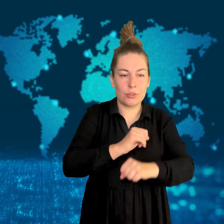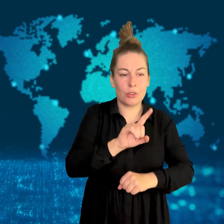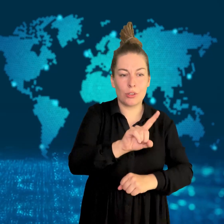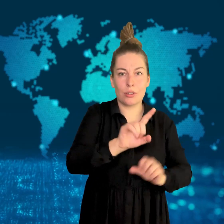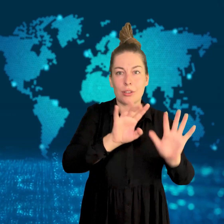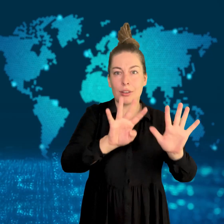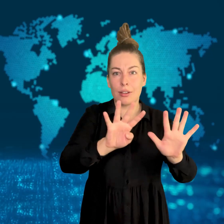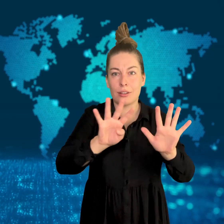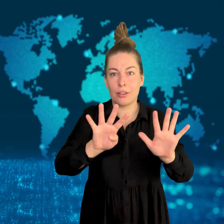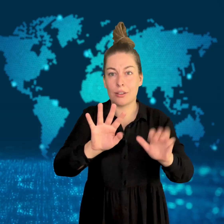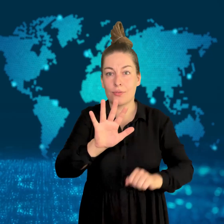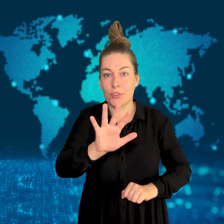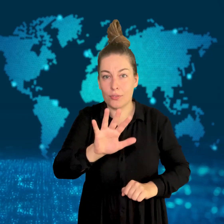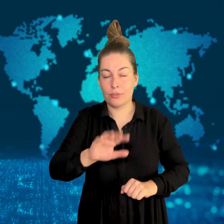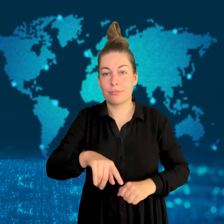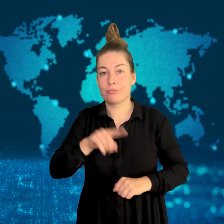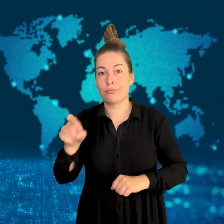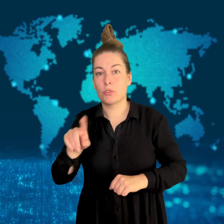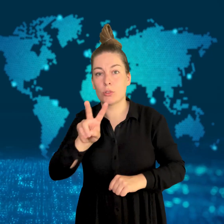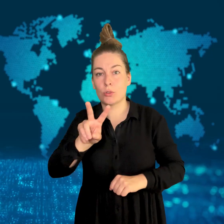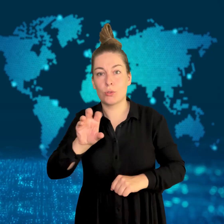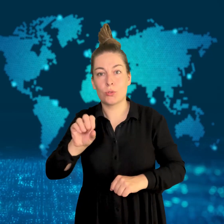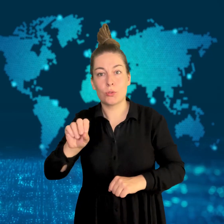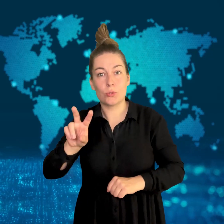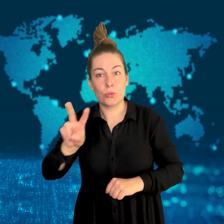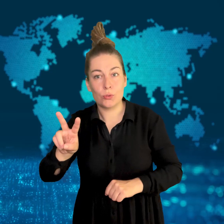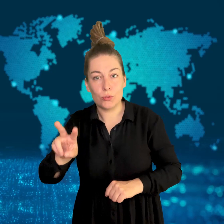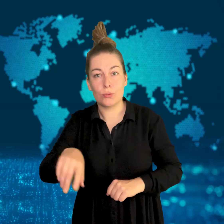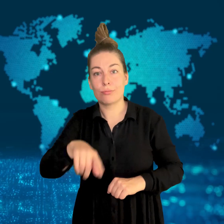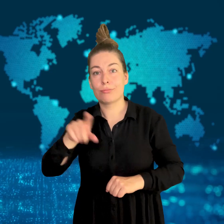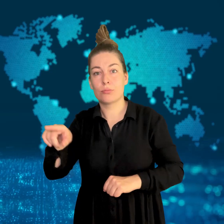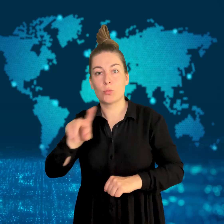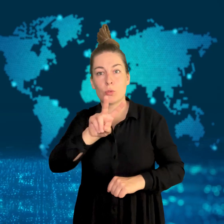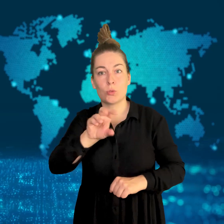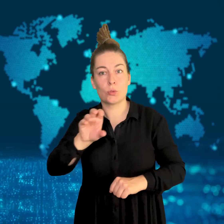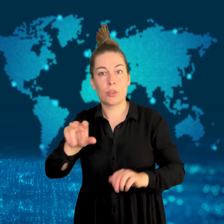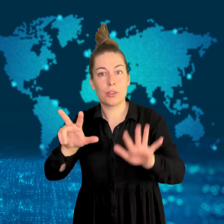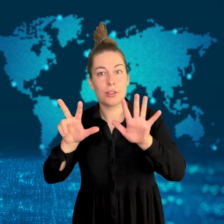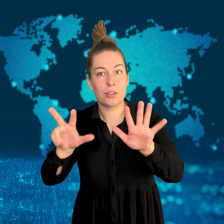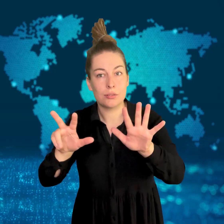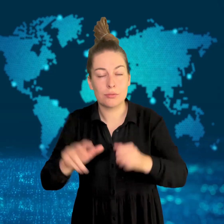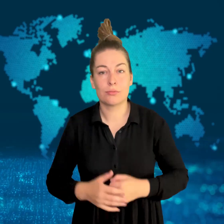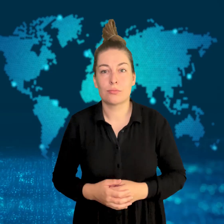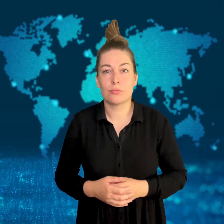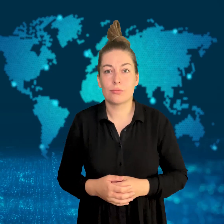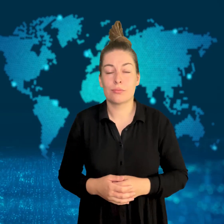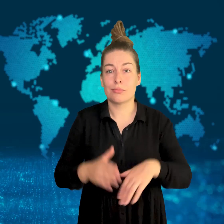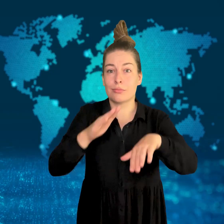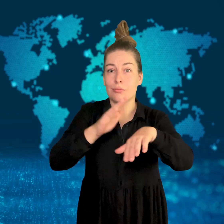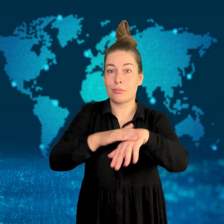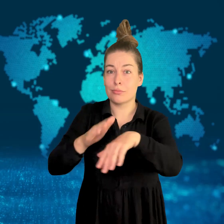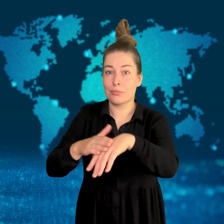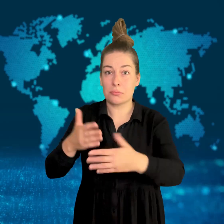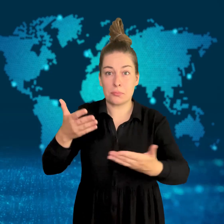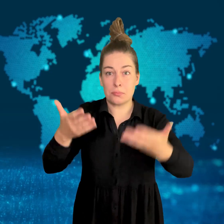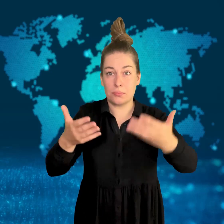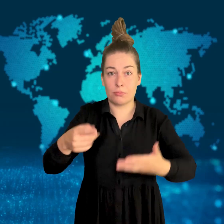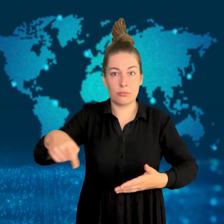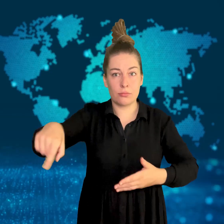in 1995, 2002 and 2008.